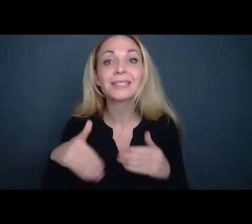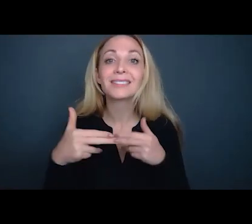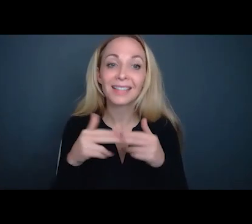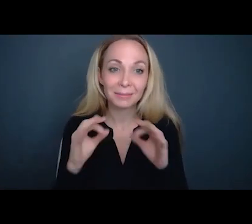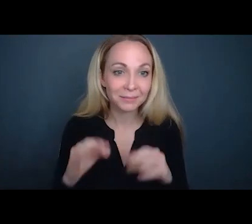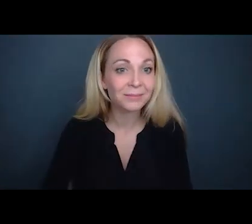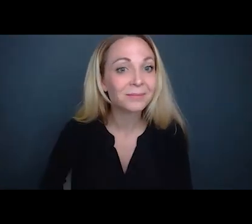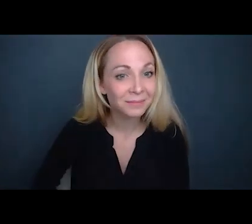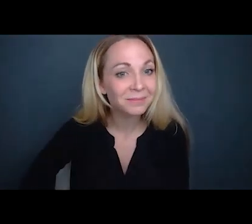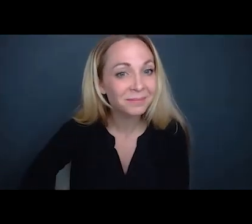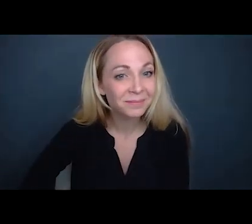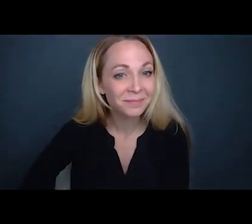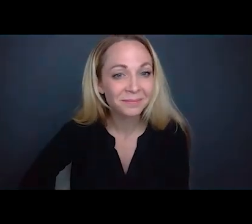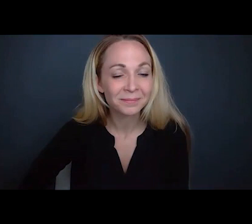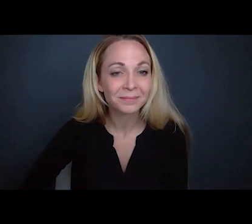Next slide.